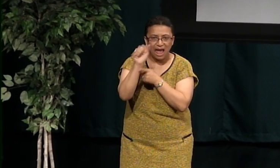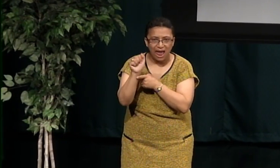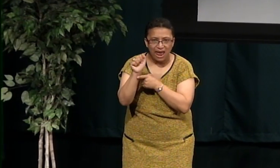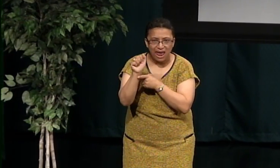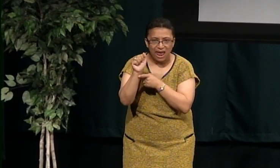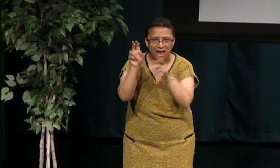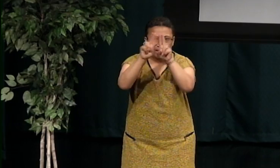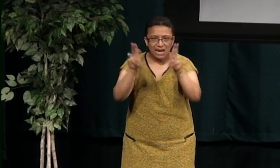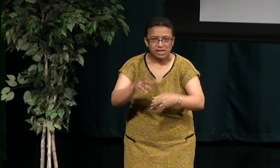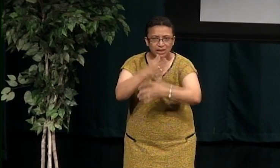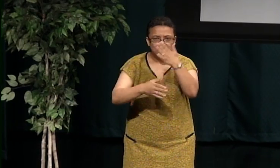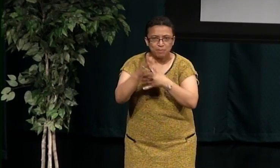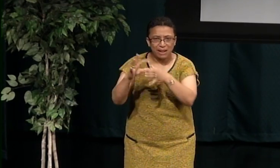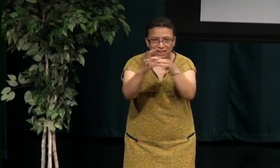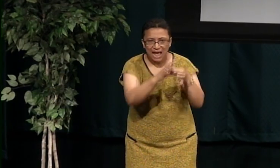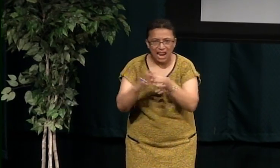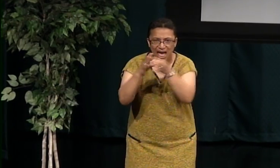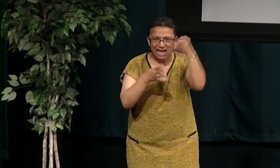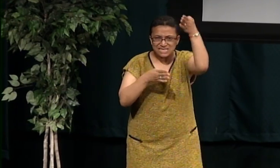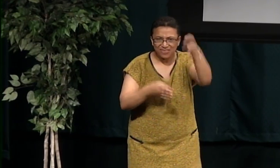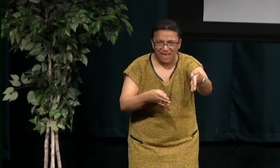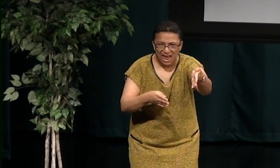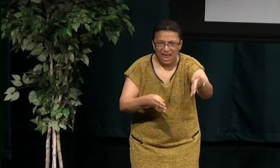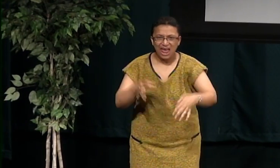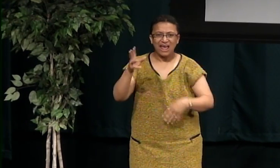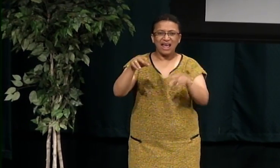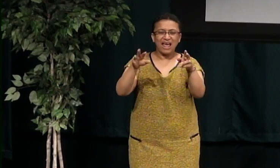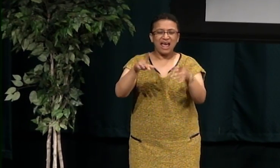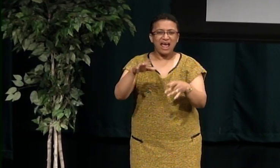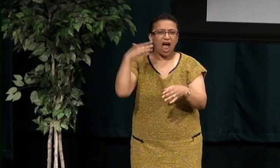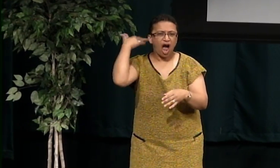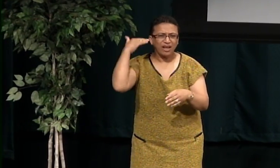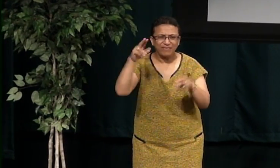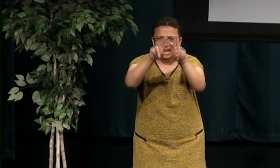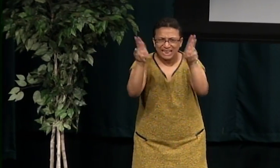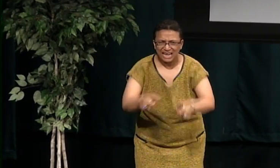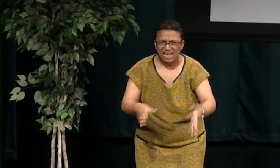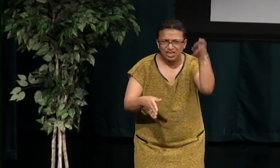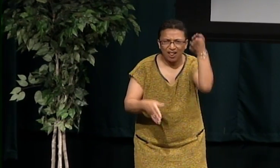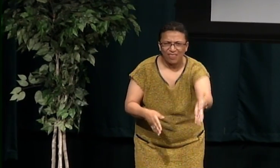W.F.D. was there. I.D.A. was there. The International Alliance of Disabilities was there.